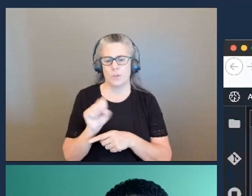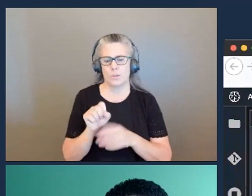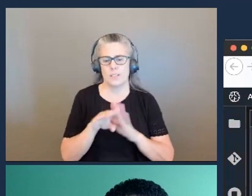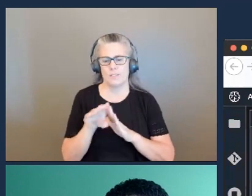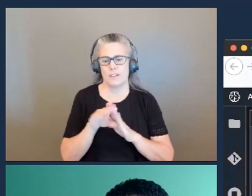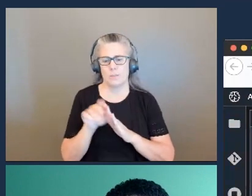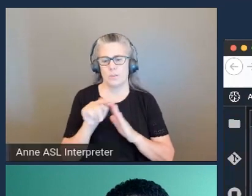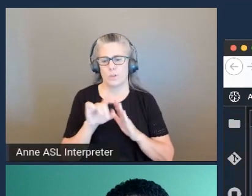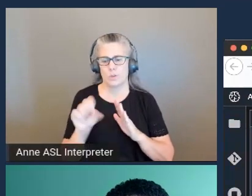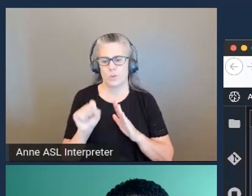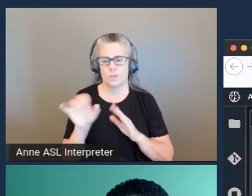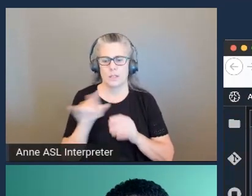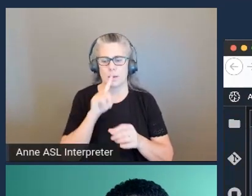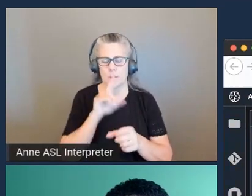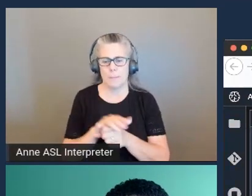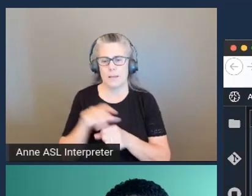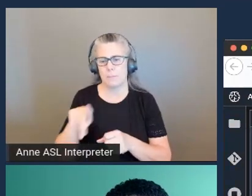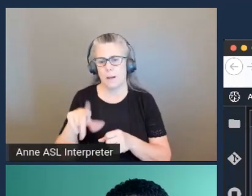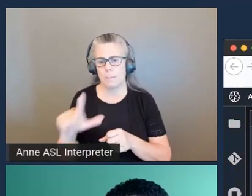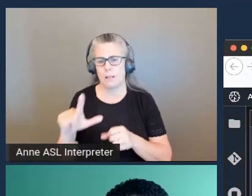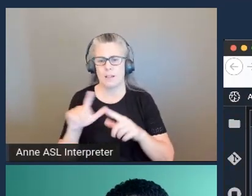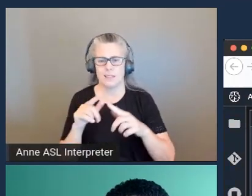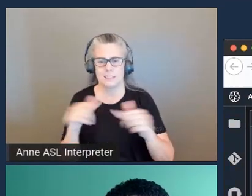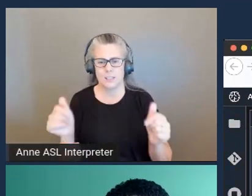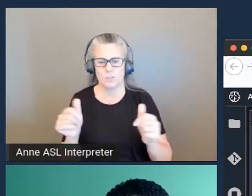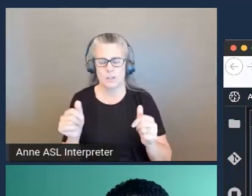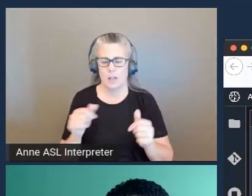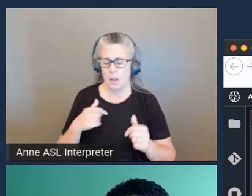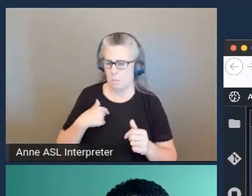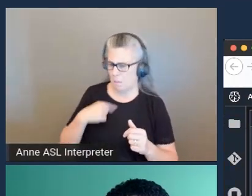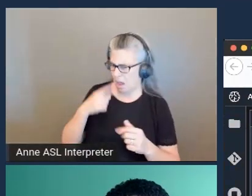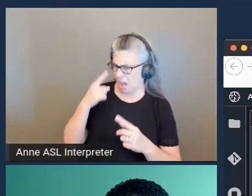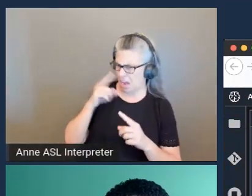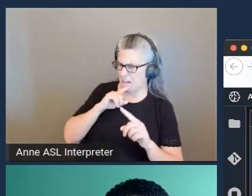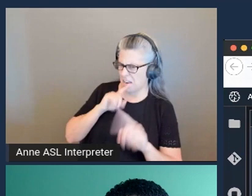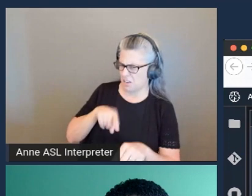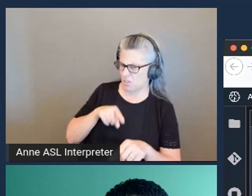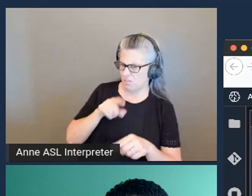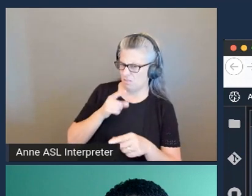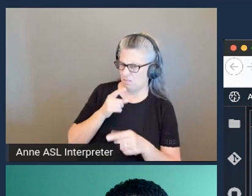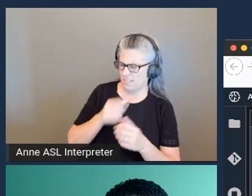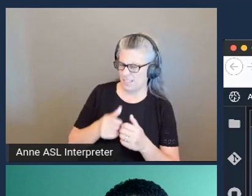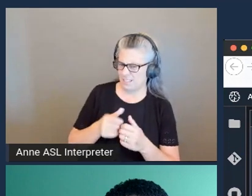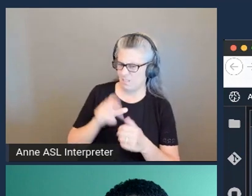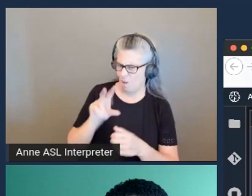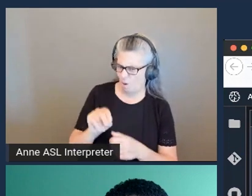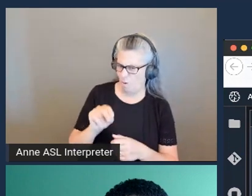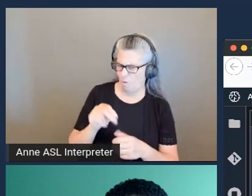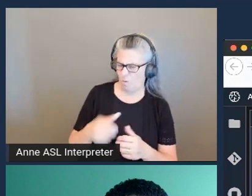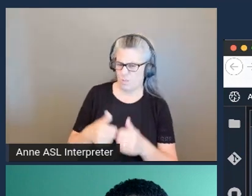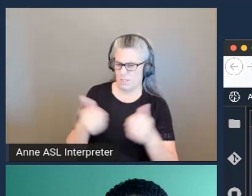My thoughts on this is that, no, these are separate pipeline tools that are of the SageMaker Studio, and Kirit,